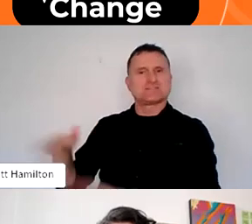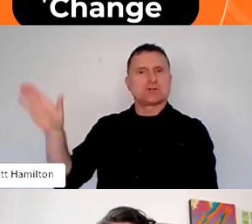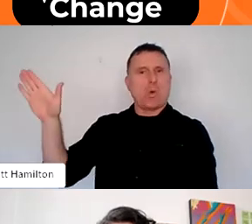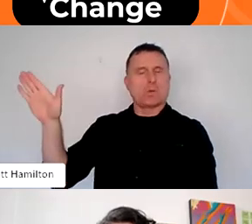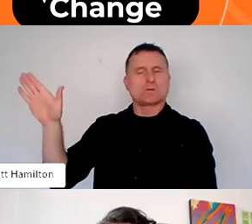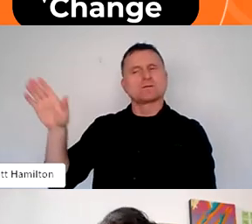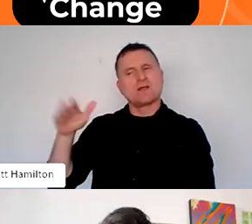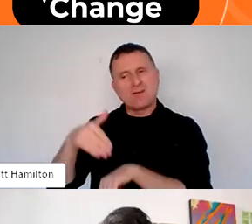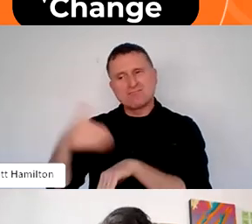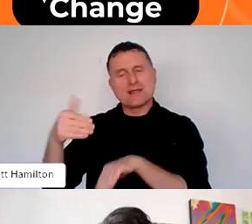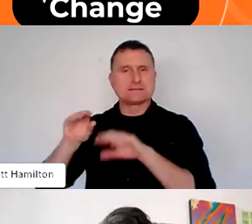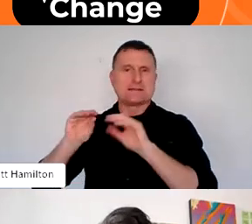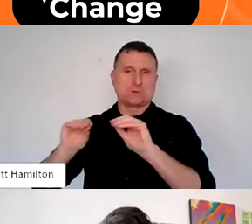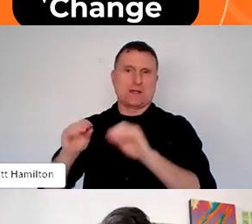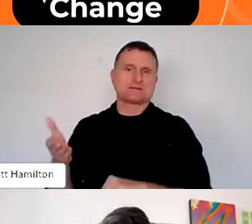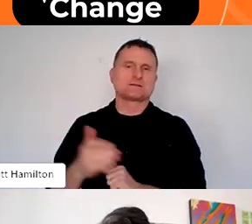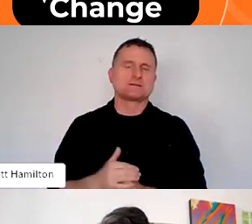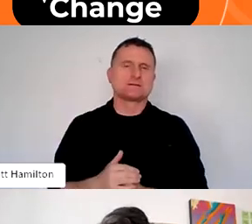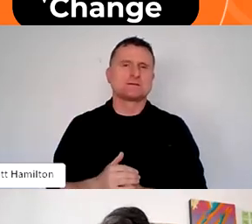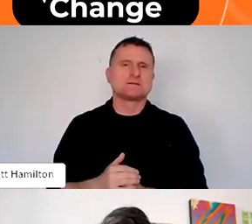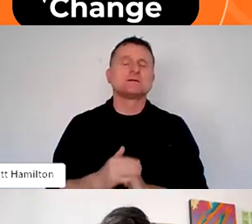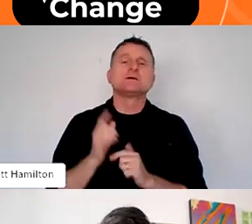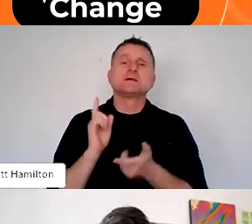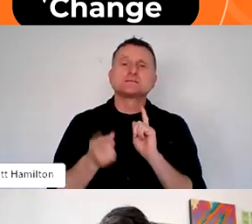people with disability, children with disabilities it's not understanding